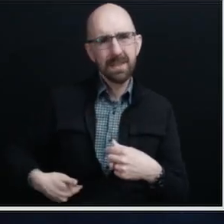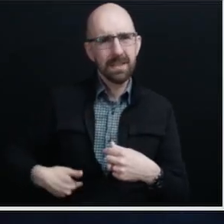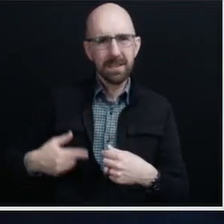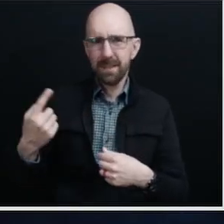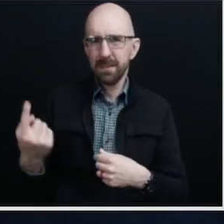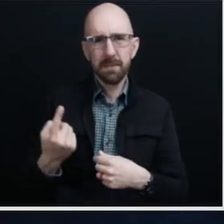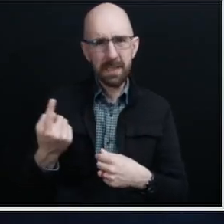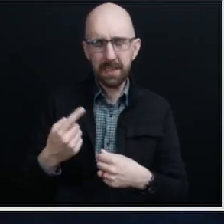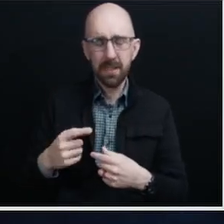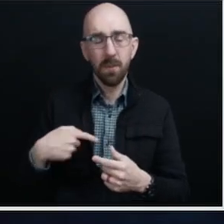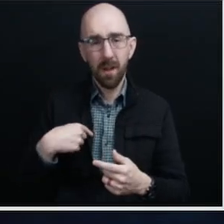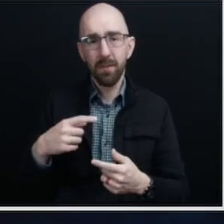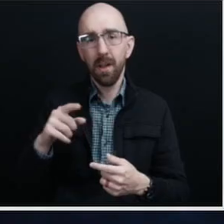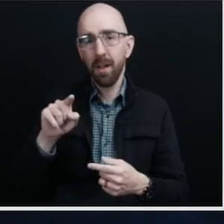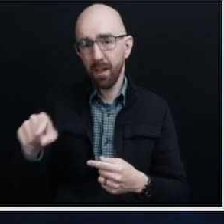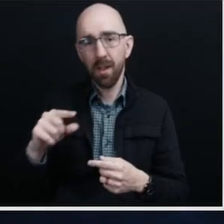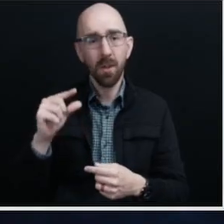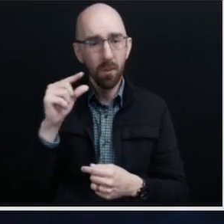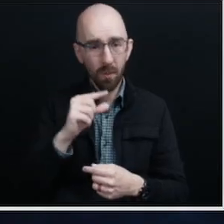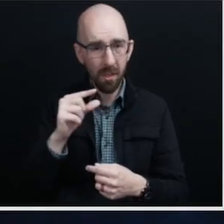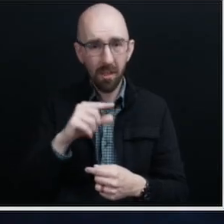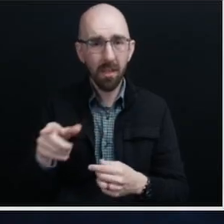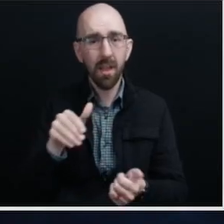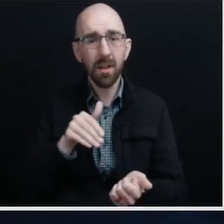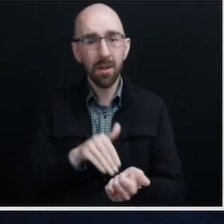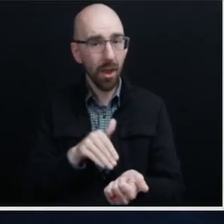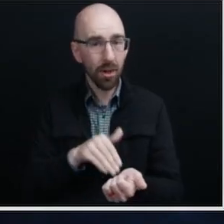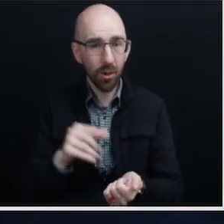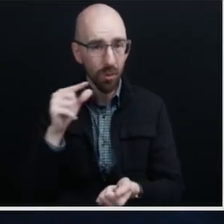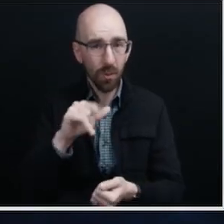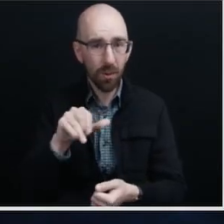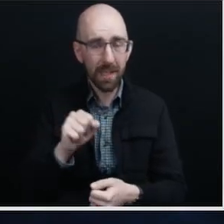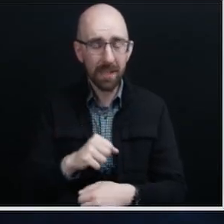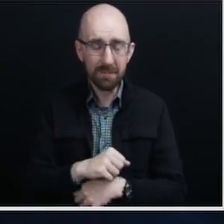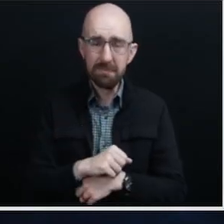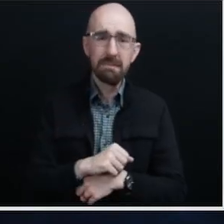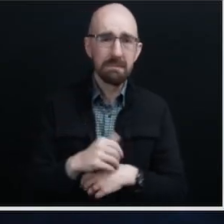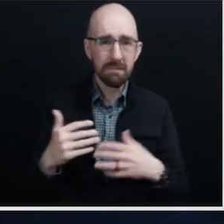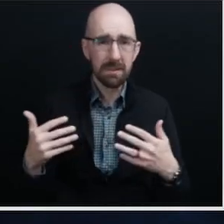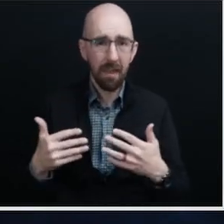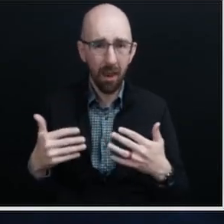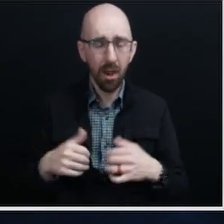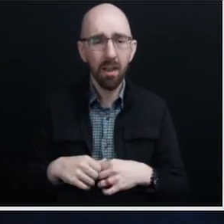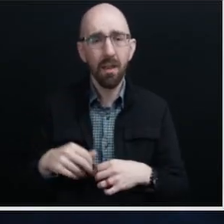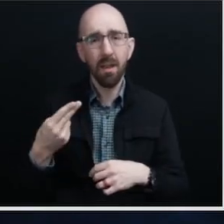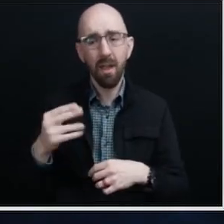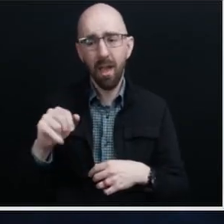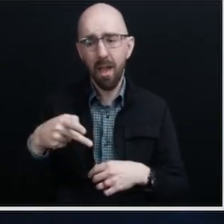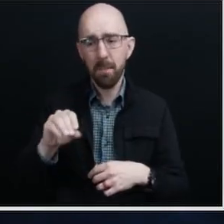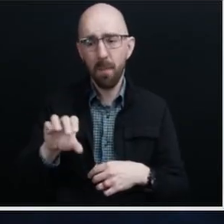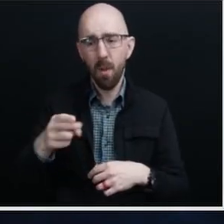I took it to Google and Dr. Google is scary and, um, the hypochondriactomy was like, maybe we need